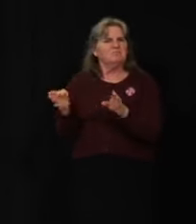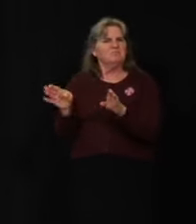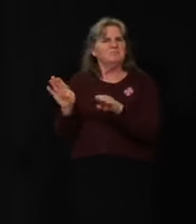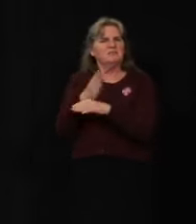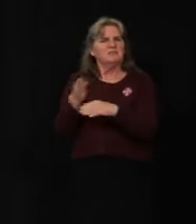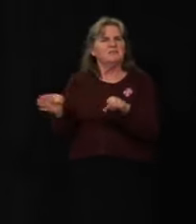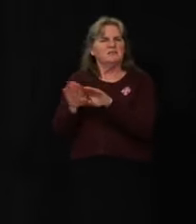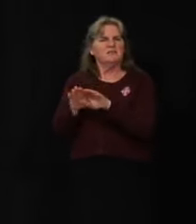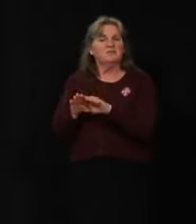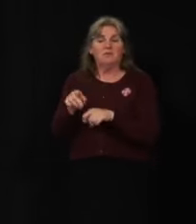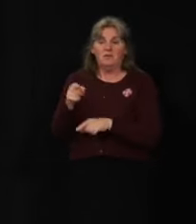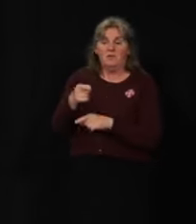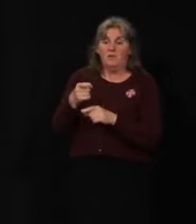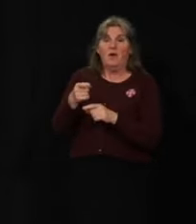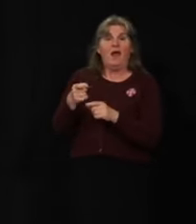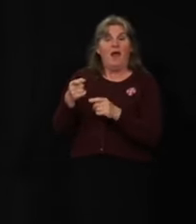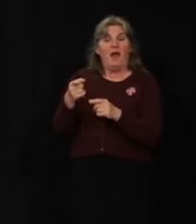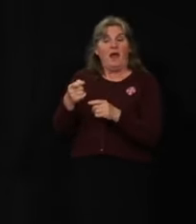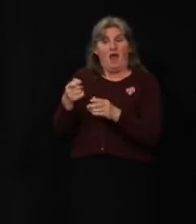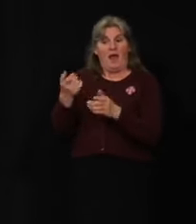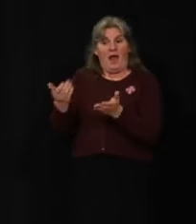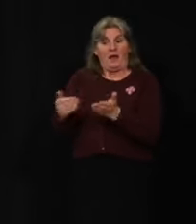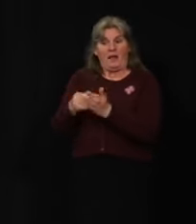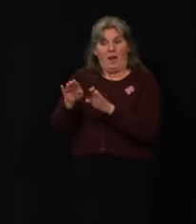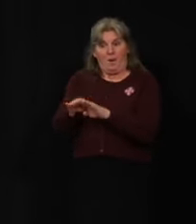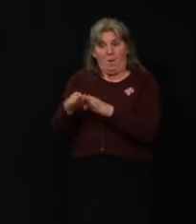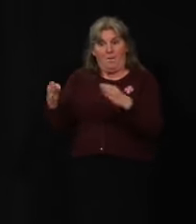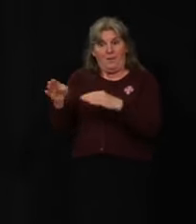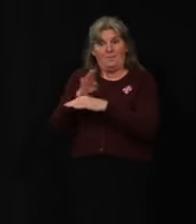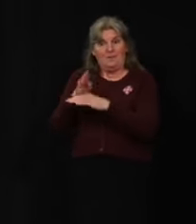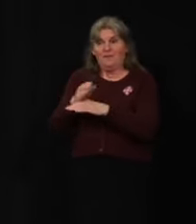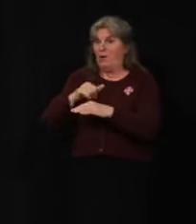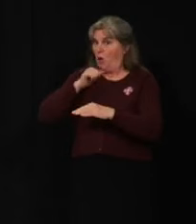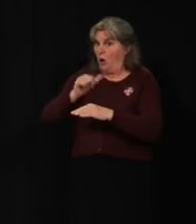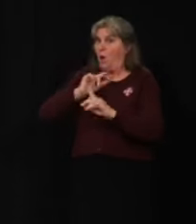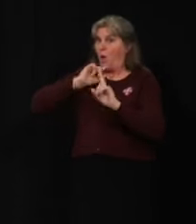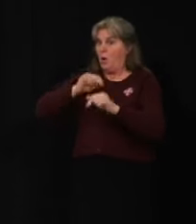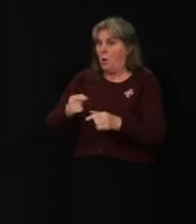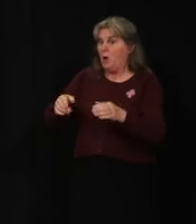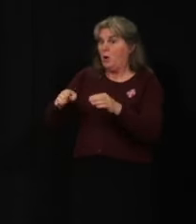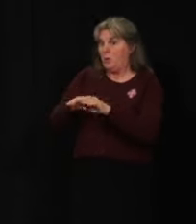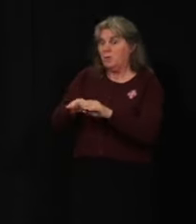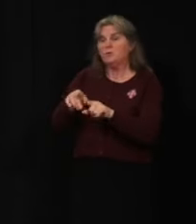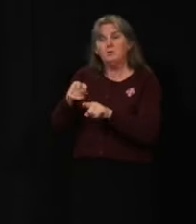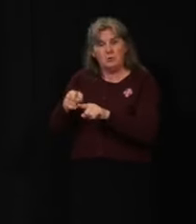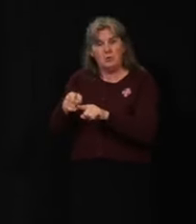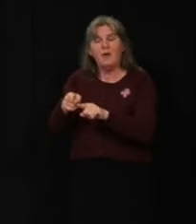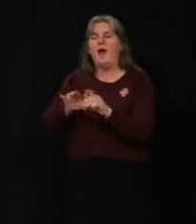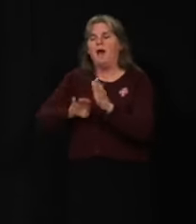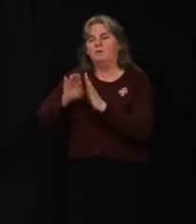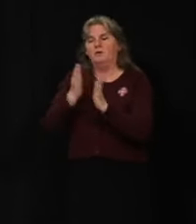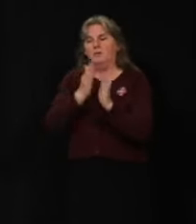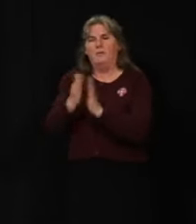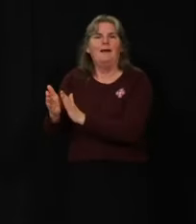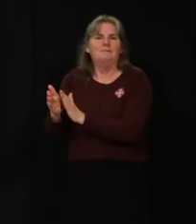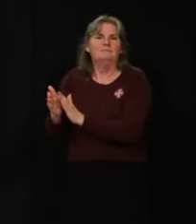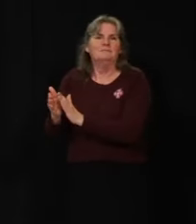Reporter: I have a follow-up question here. Based on phase one, the current